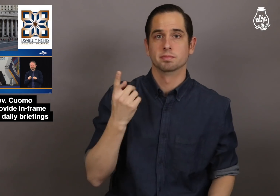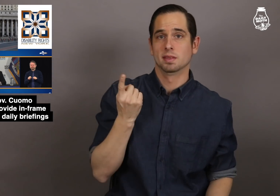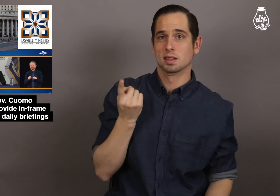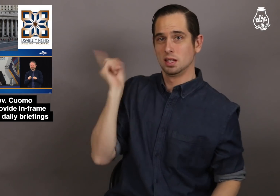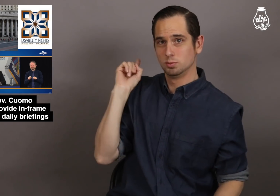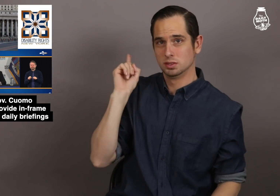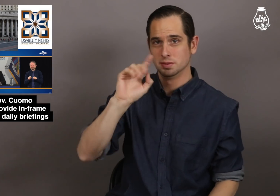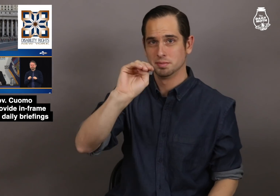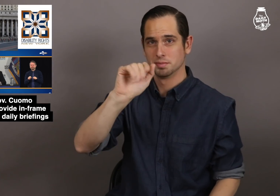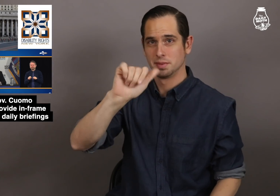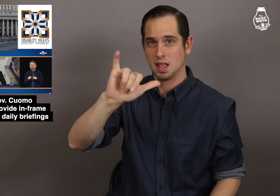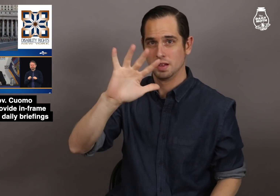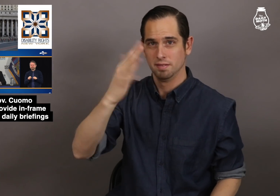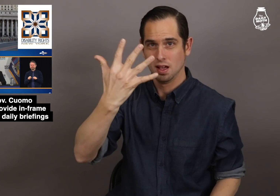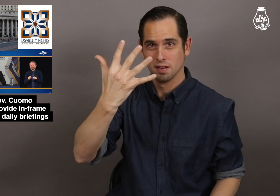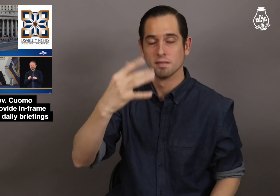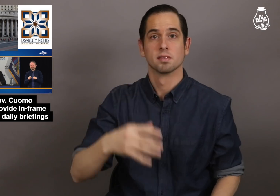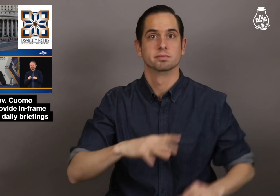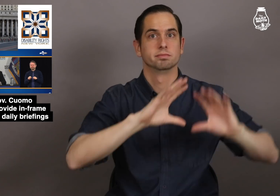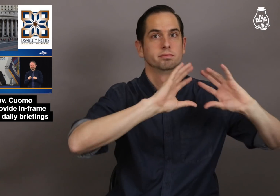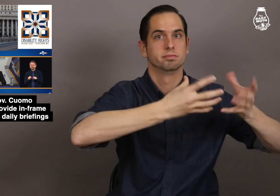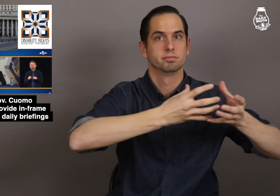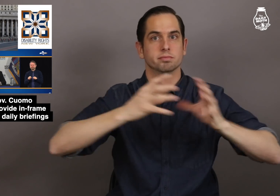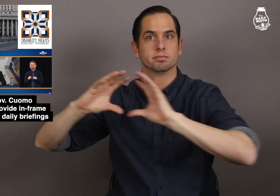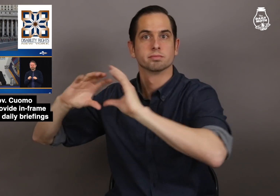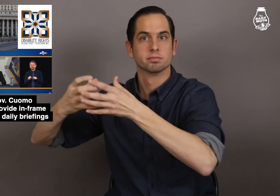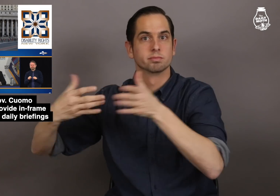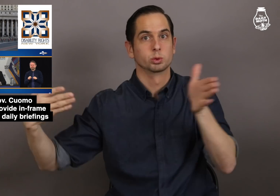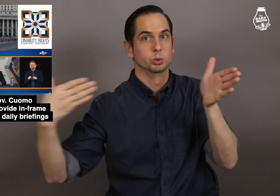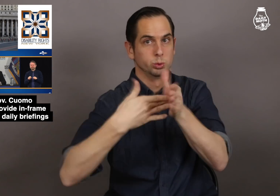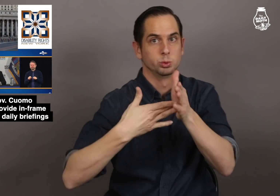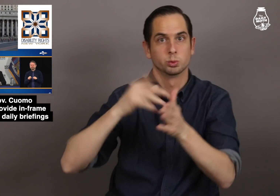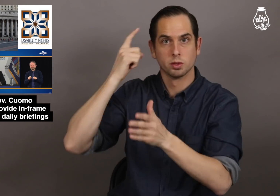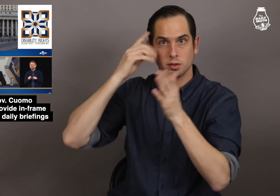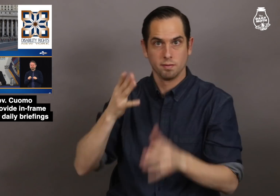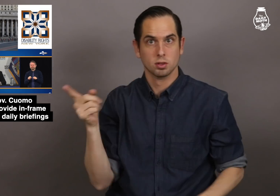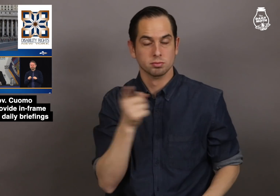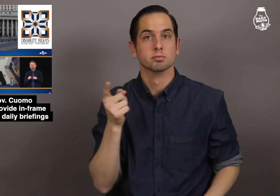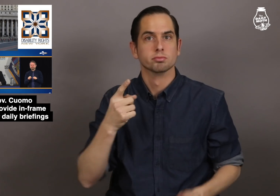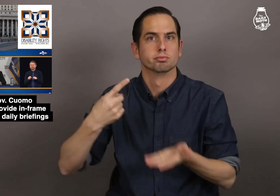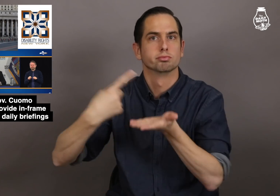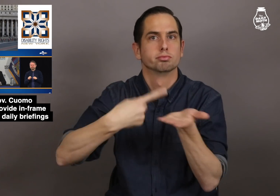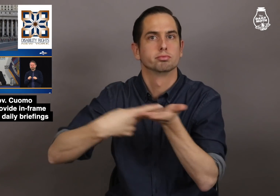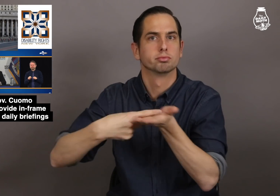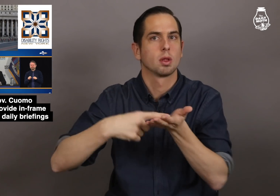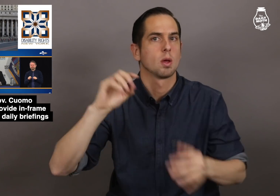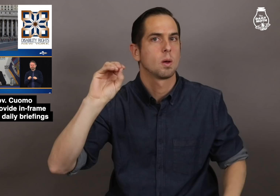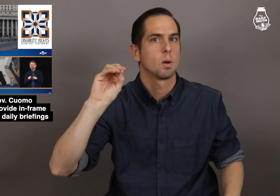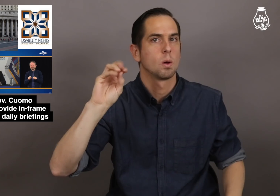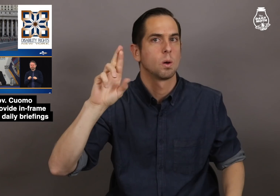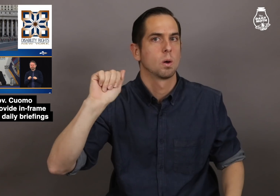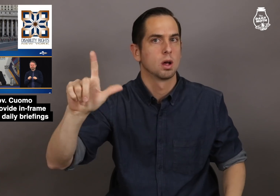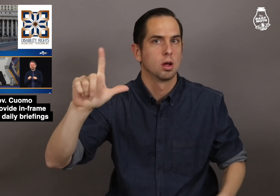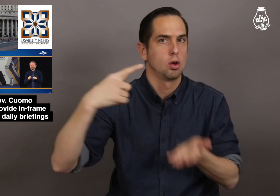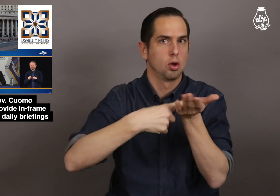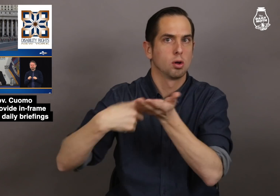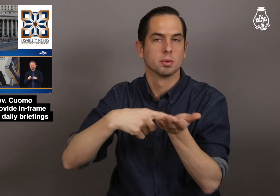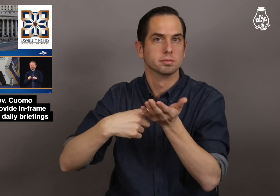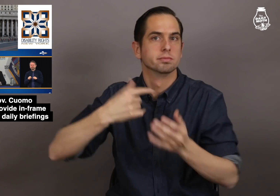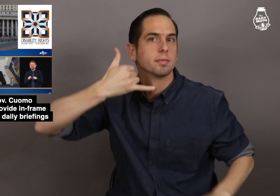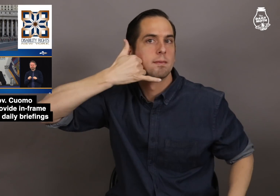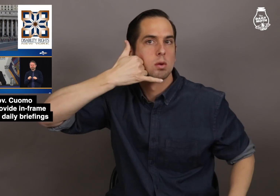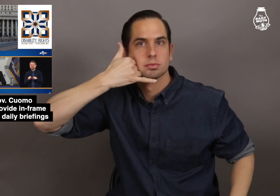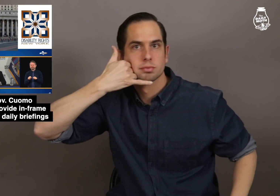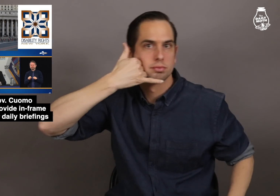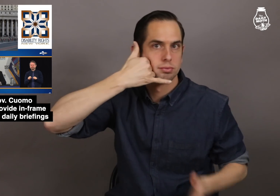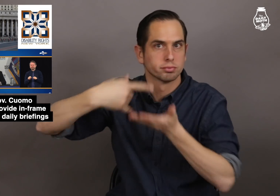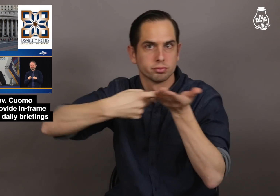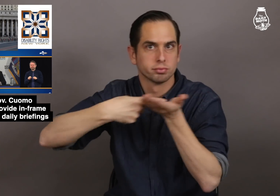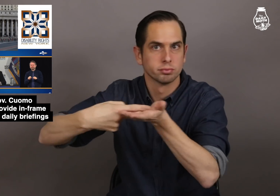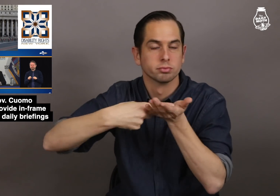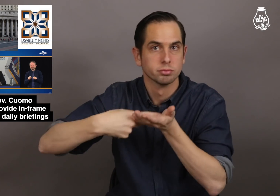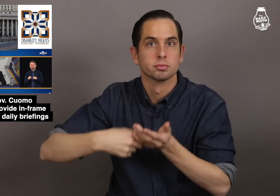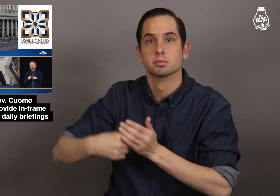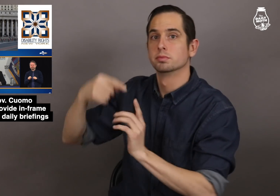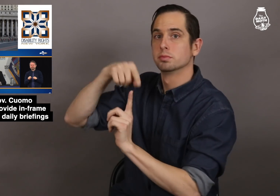On May 5, the parties had oral arguments via telephone.